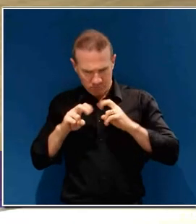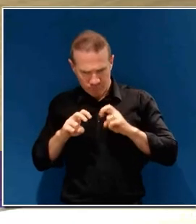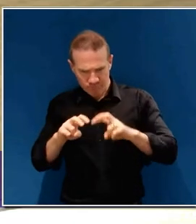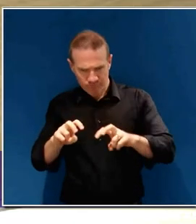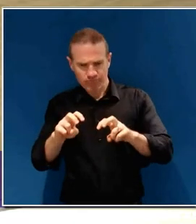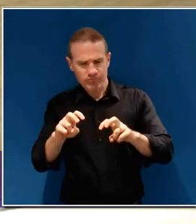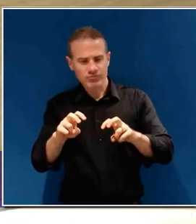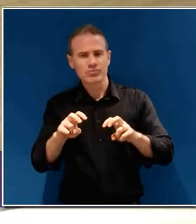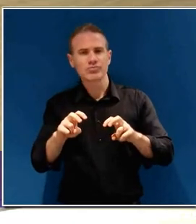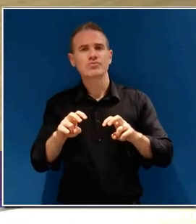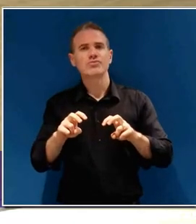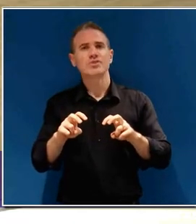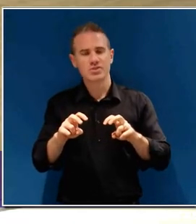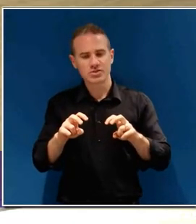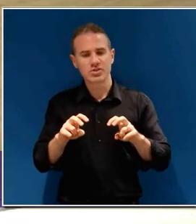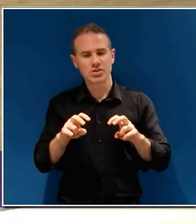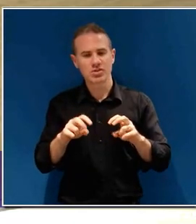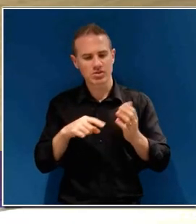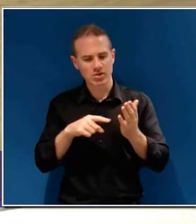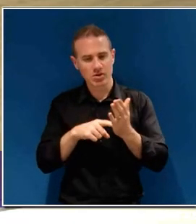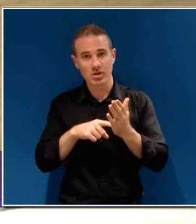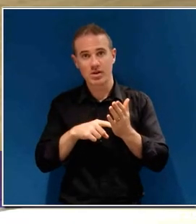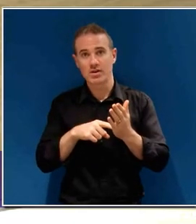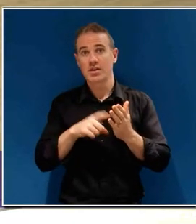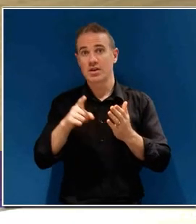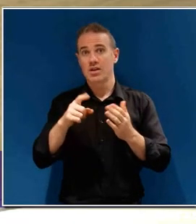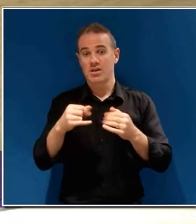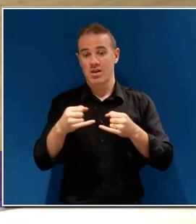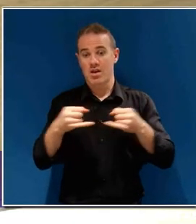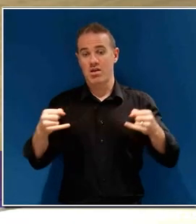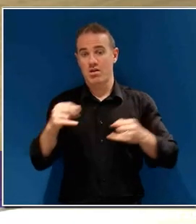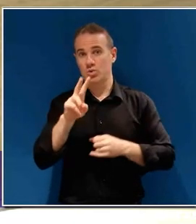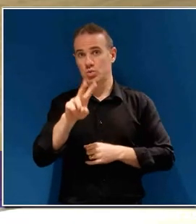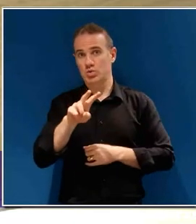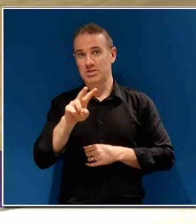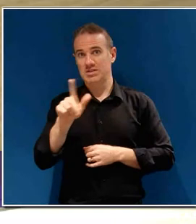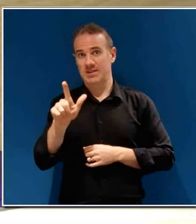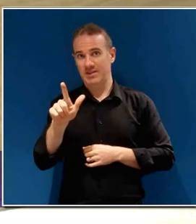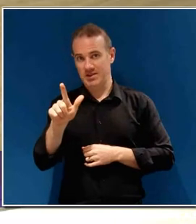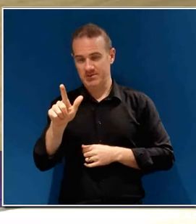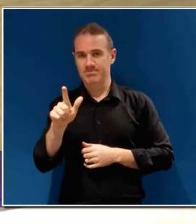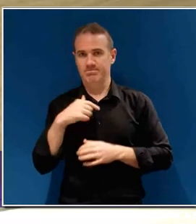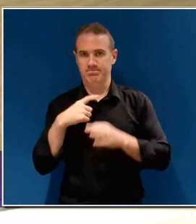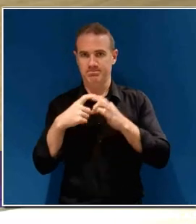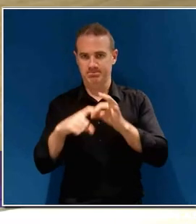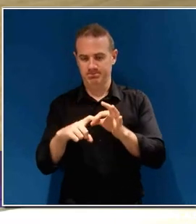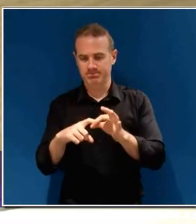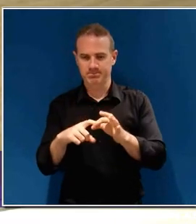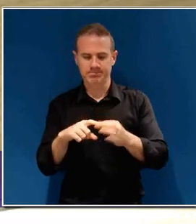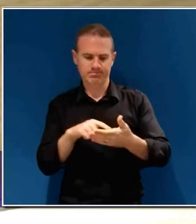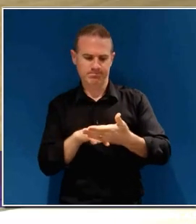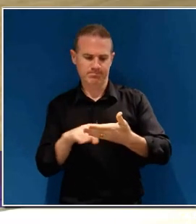suspensions are most commonly used for minor rule infractions.